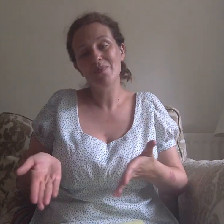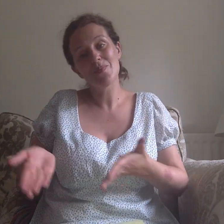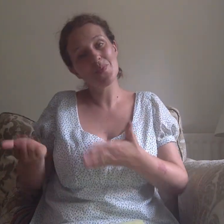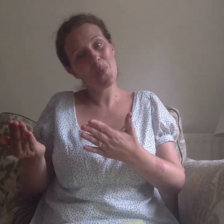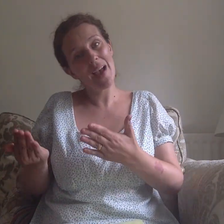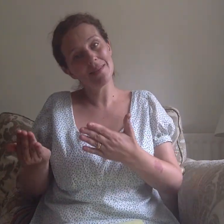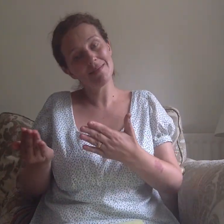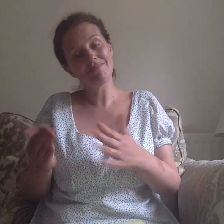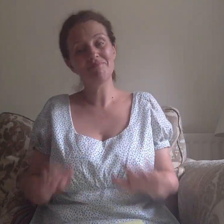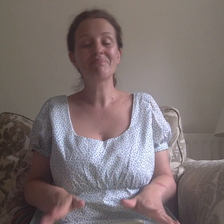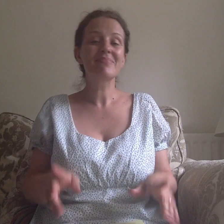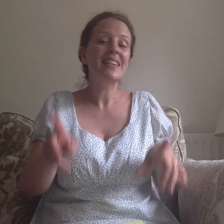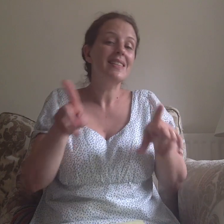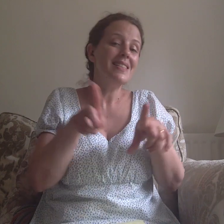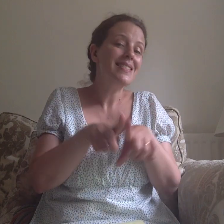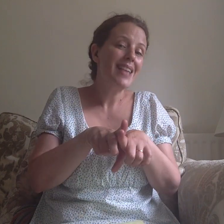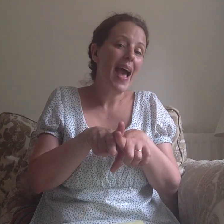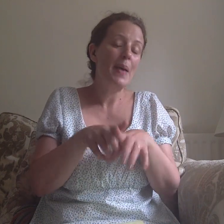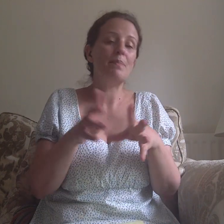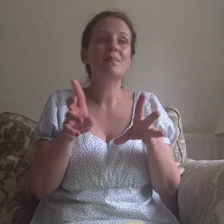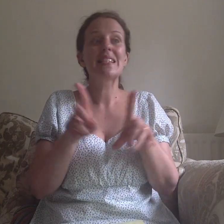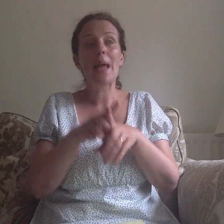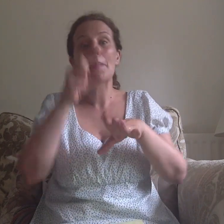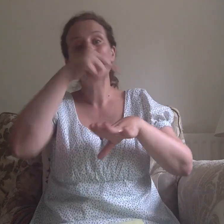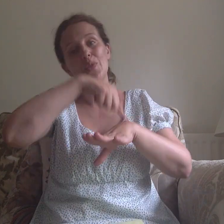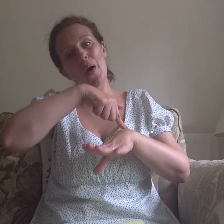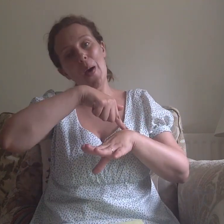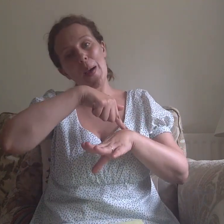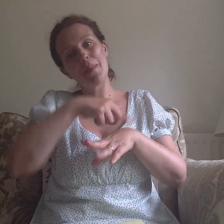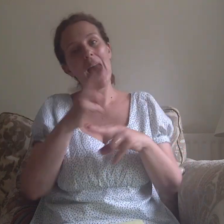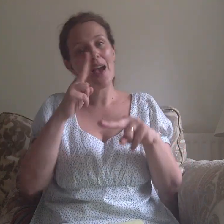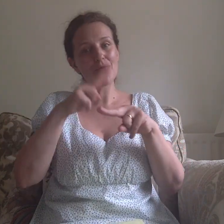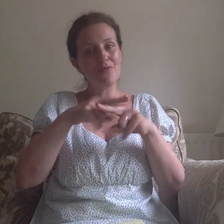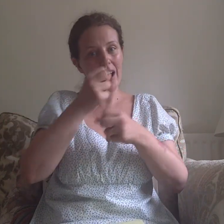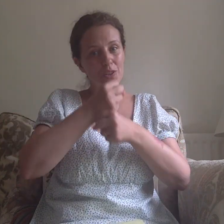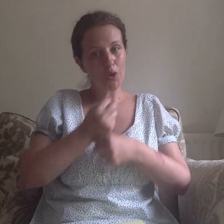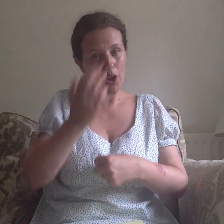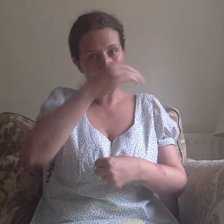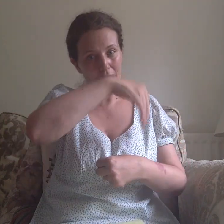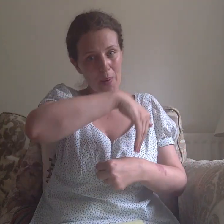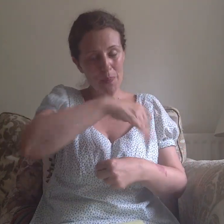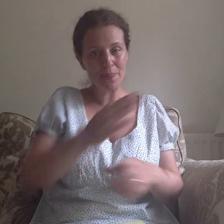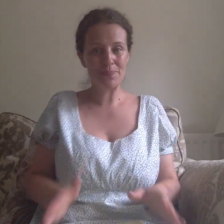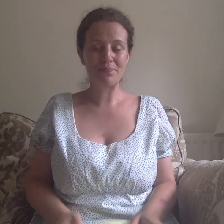So she went, the same time as Frank Churchill.